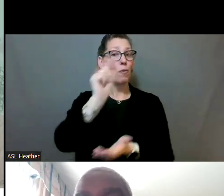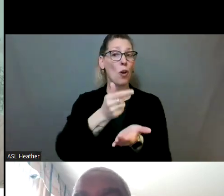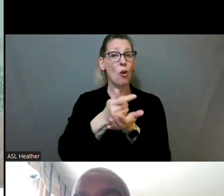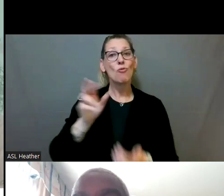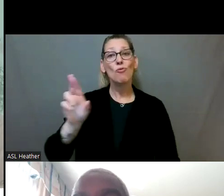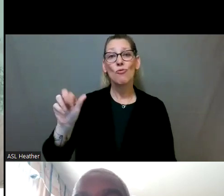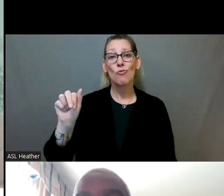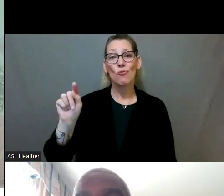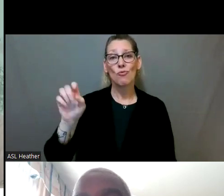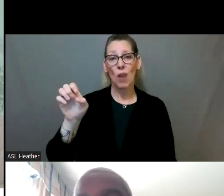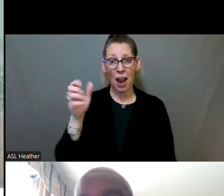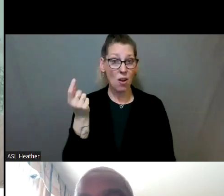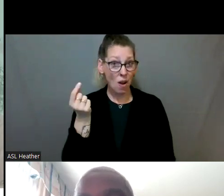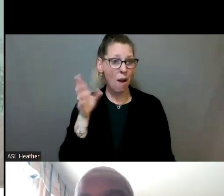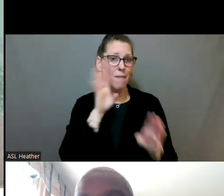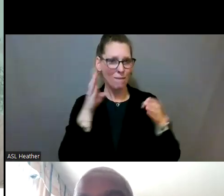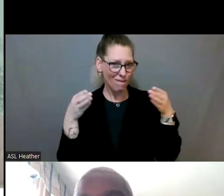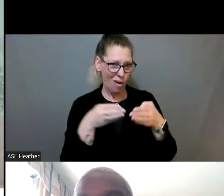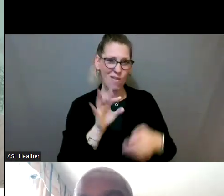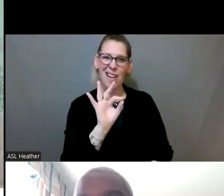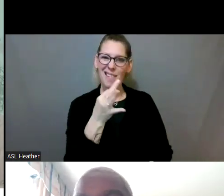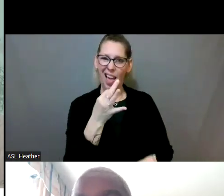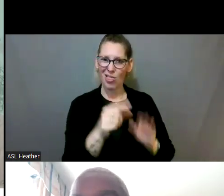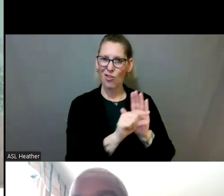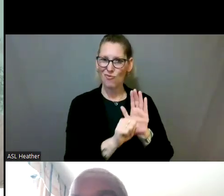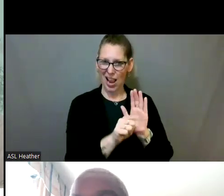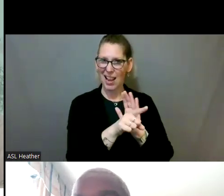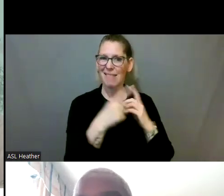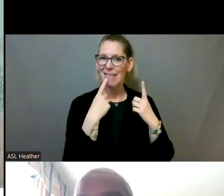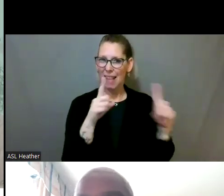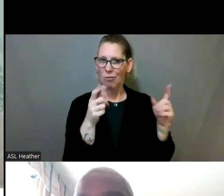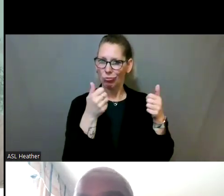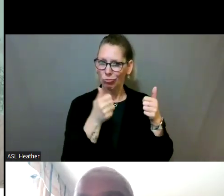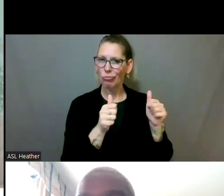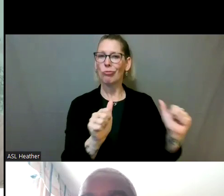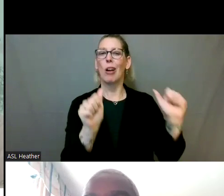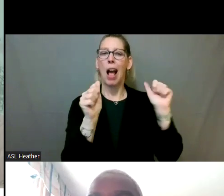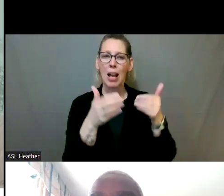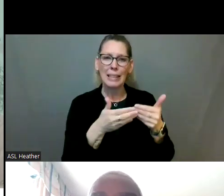through a focus on Ninth Grade success, so really trying to ease that transition from